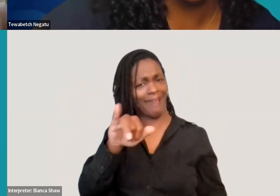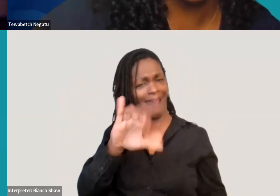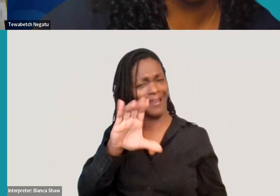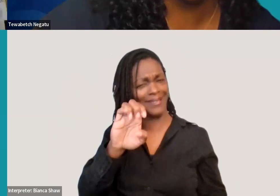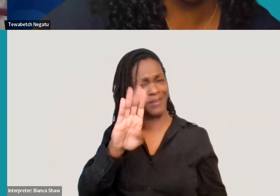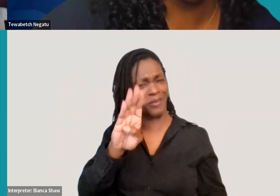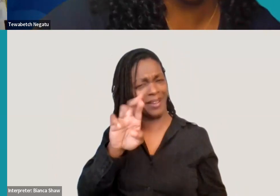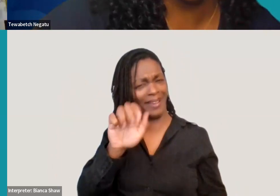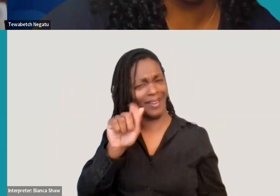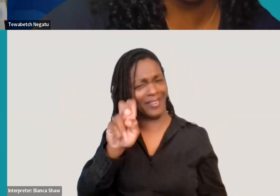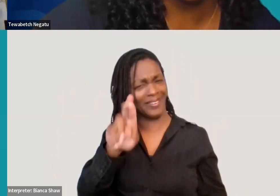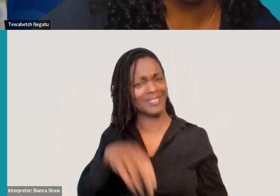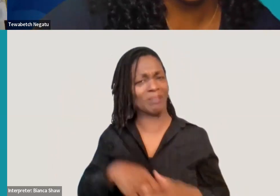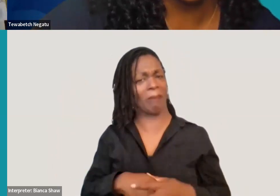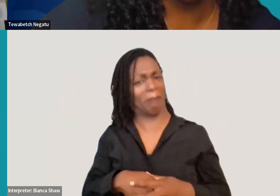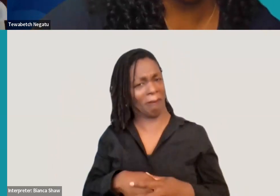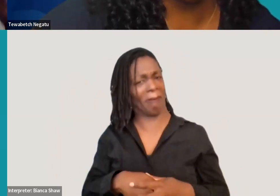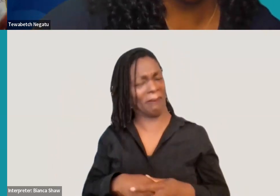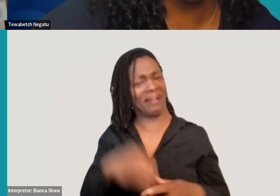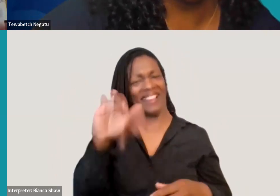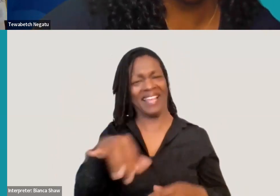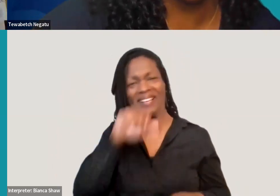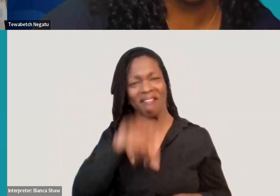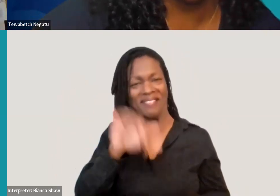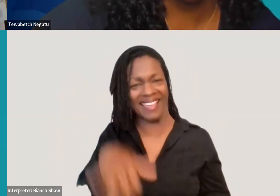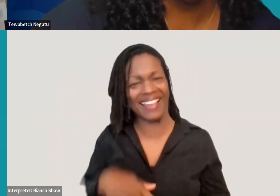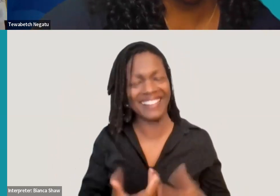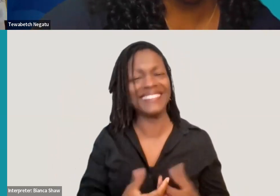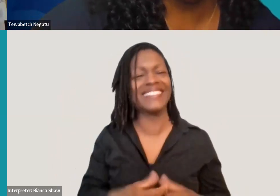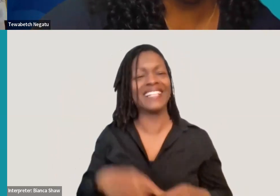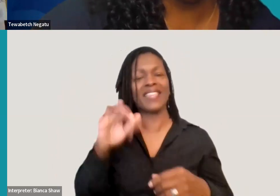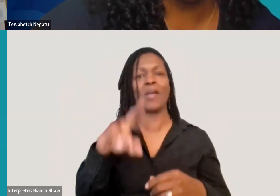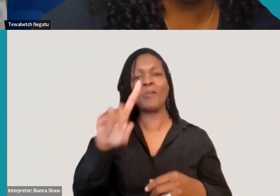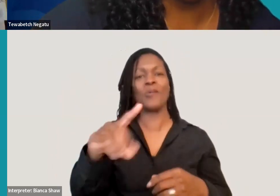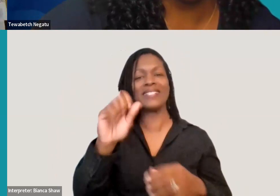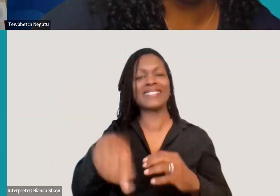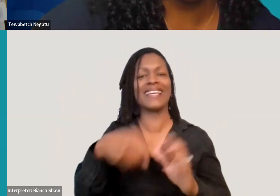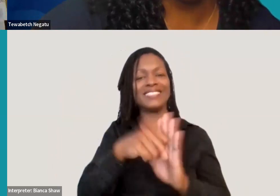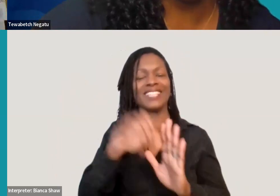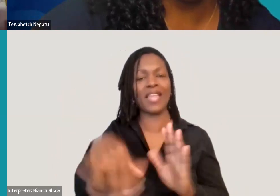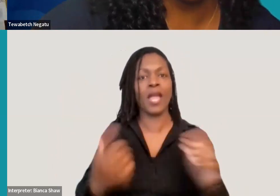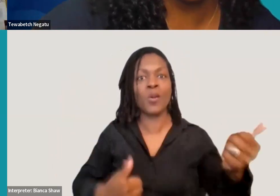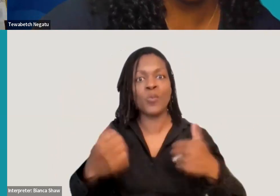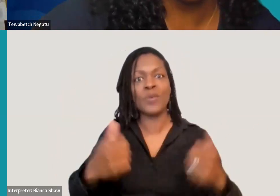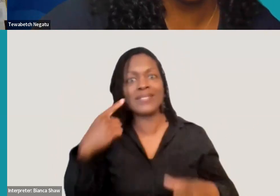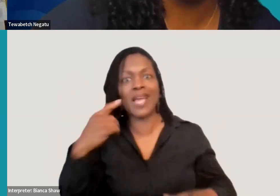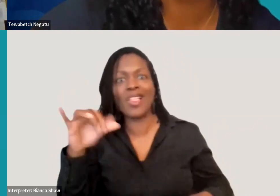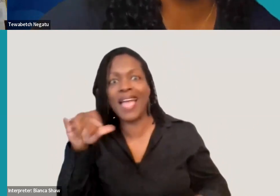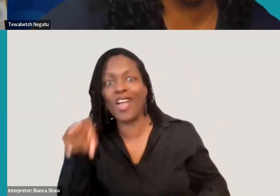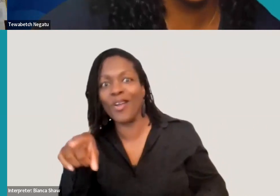Was one of those sessions where you were asking like. Which one sounds like her or the 2 truths in a lie or something of this sort.